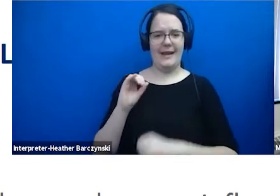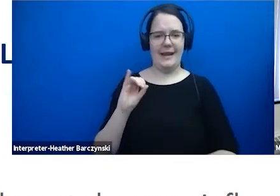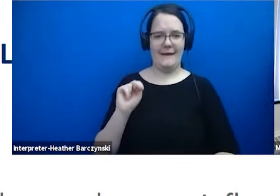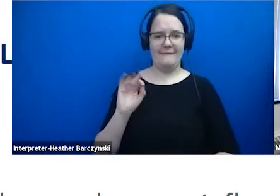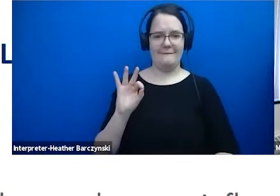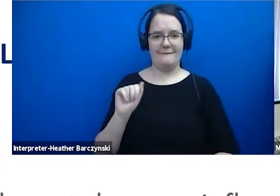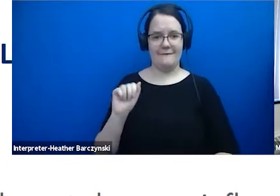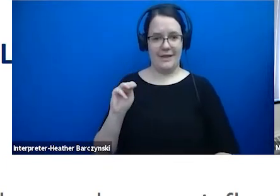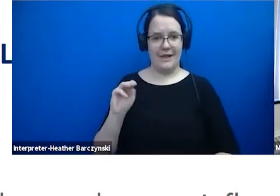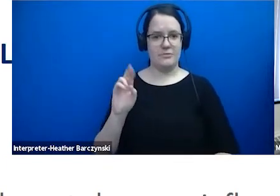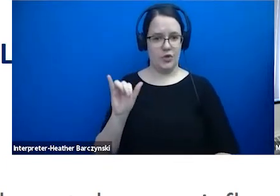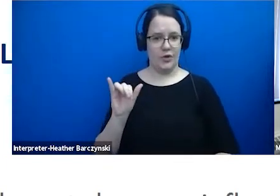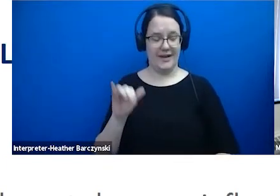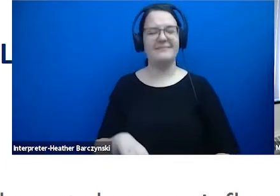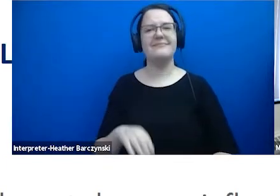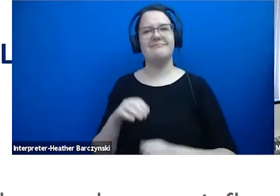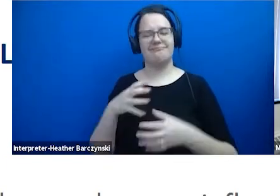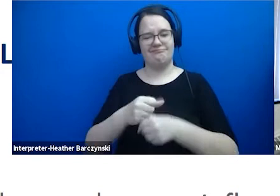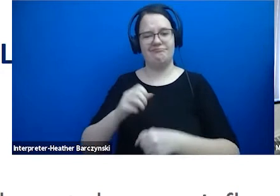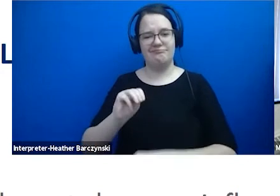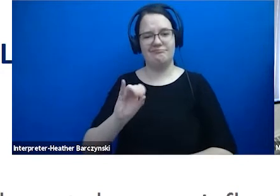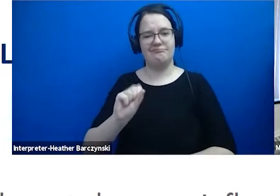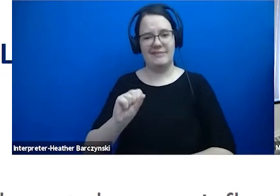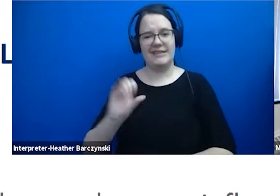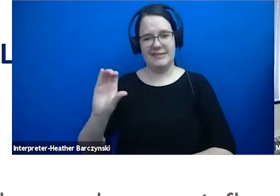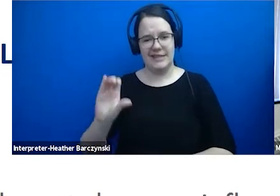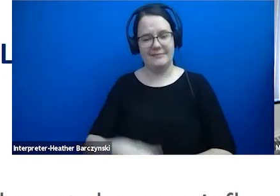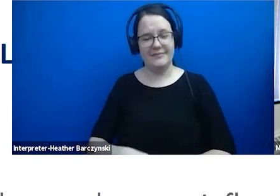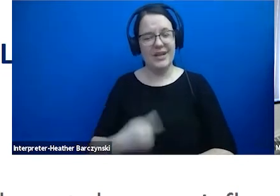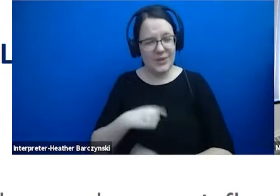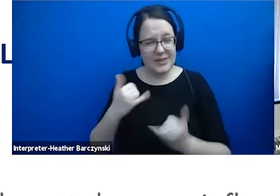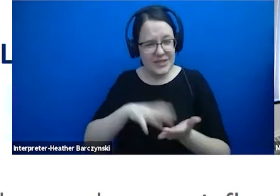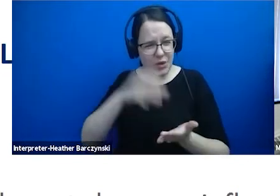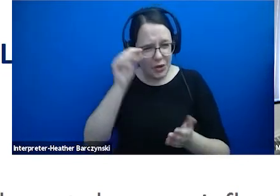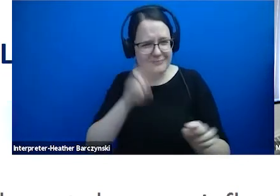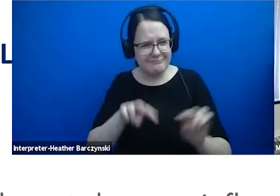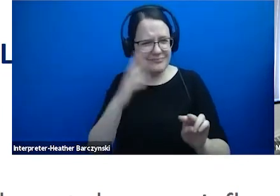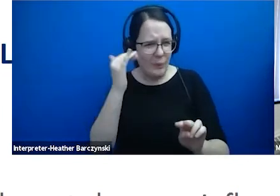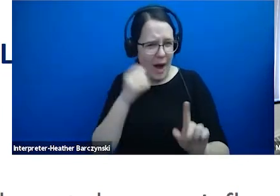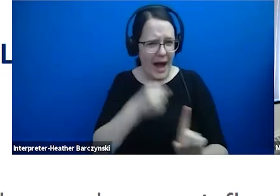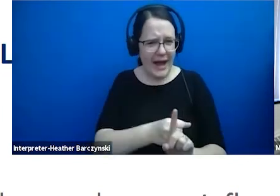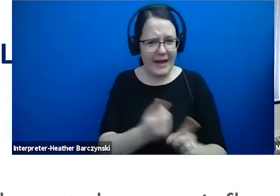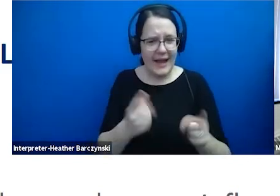about it just how and why this happens for now we just have a clinical description of the syndrome